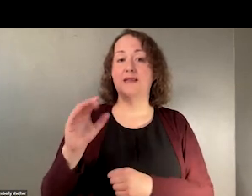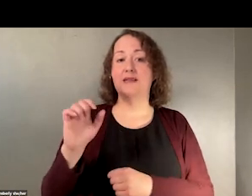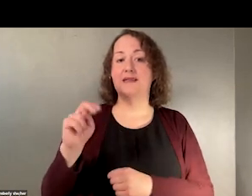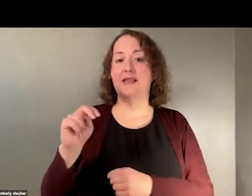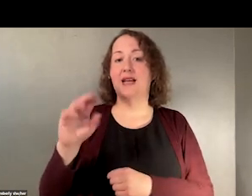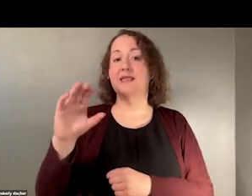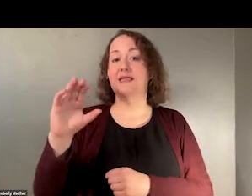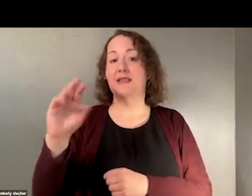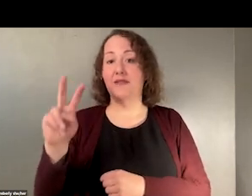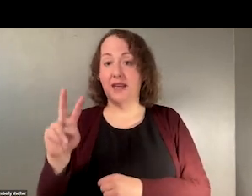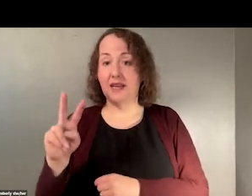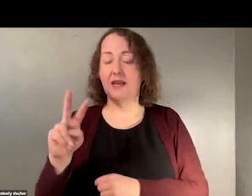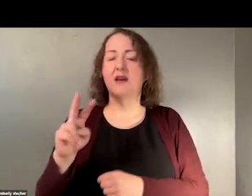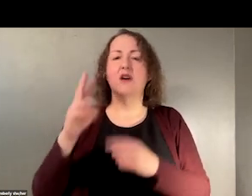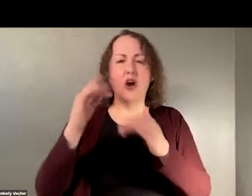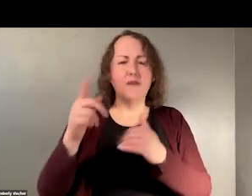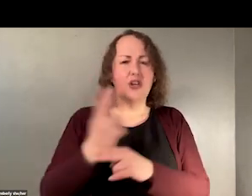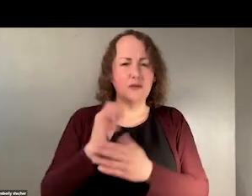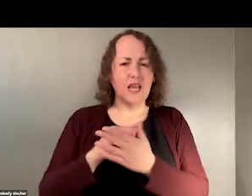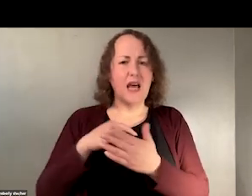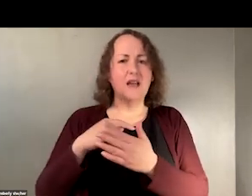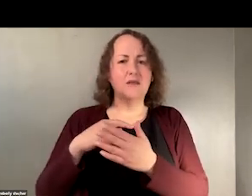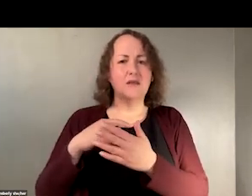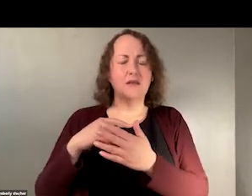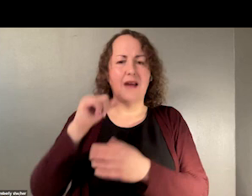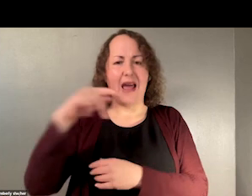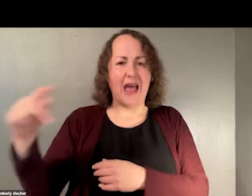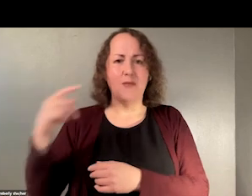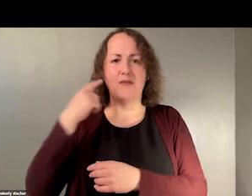out some of the forms that you need for NSF grant applications.